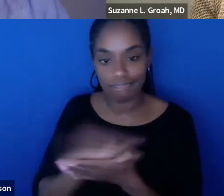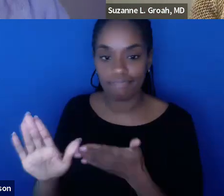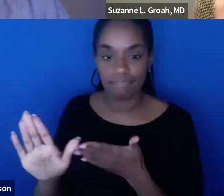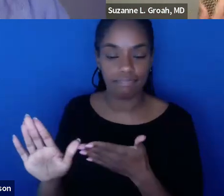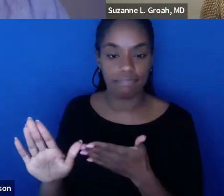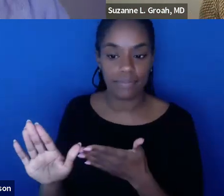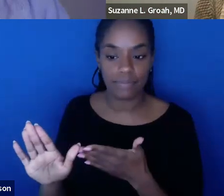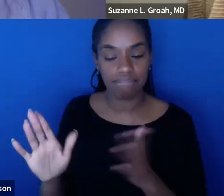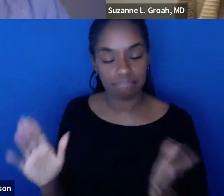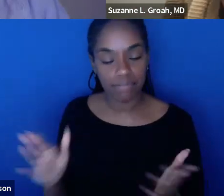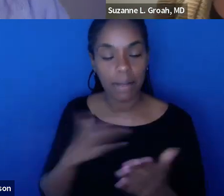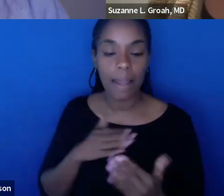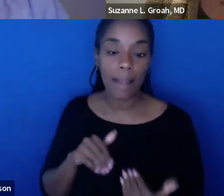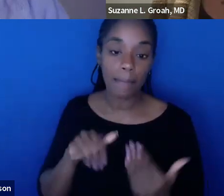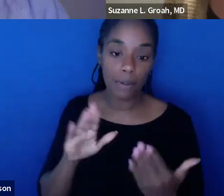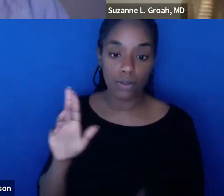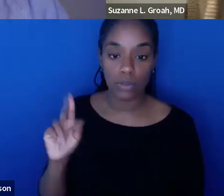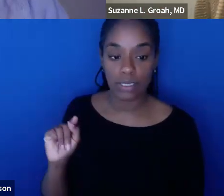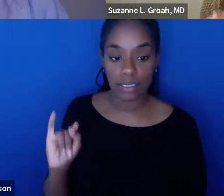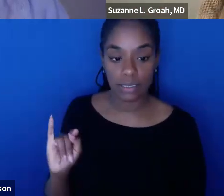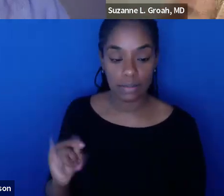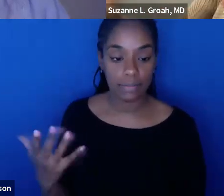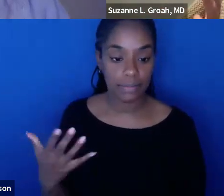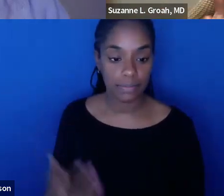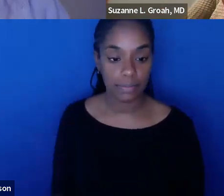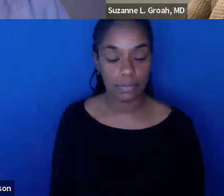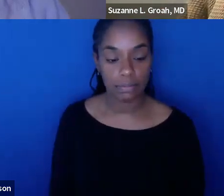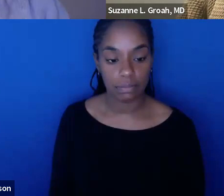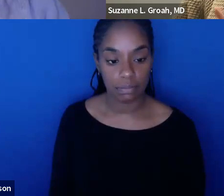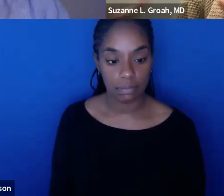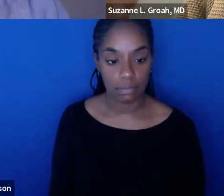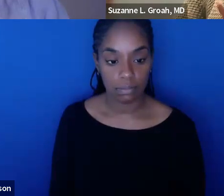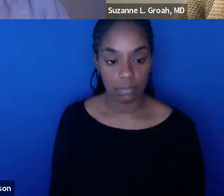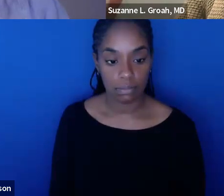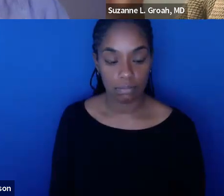So my approach to UTI is, A, to do a whole lot of research and try to